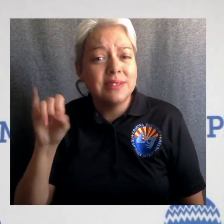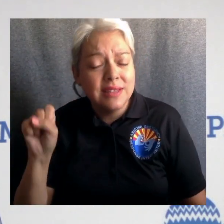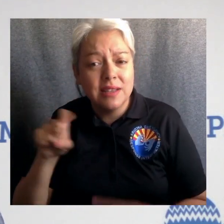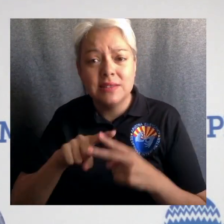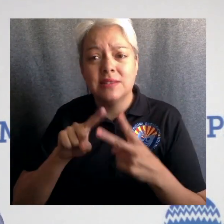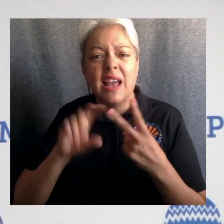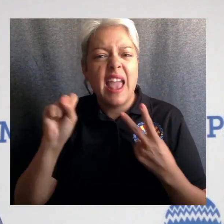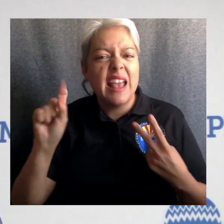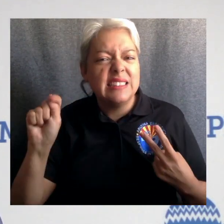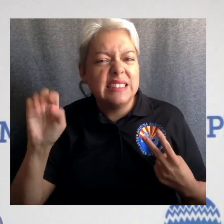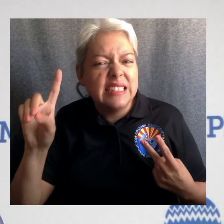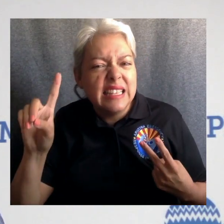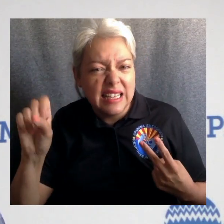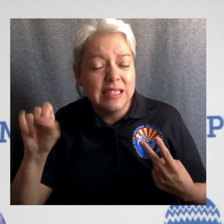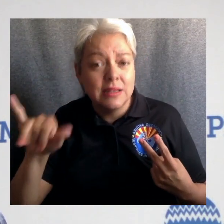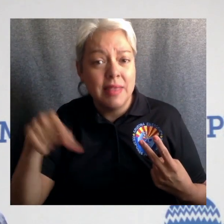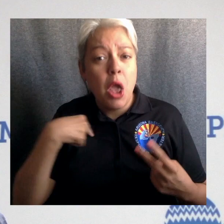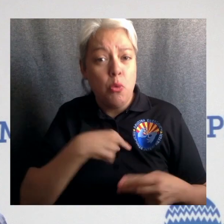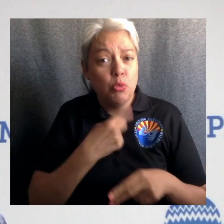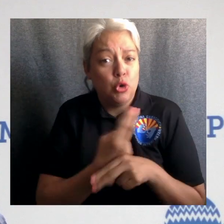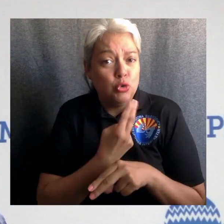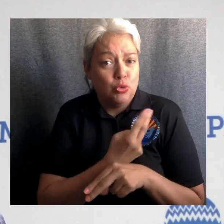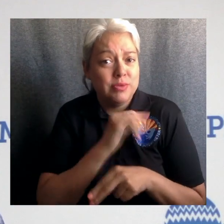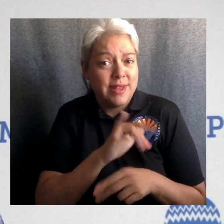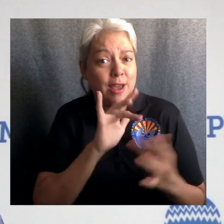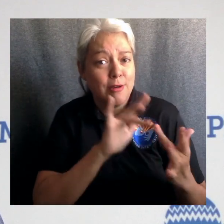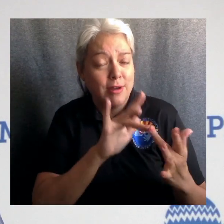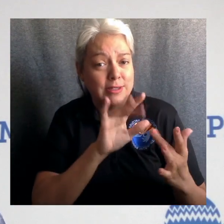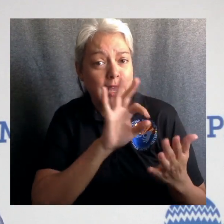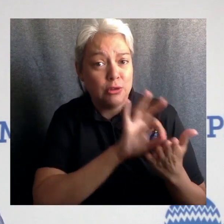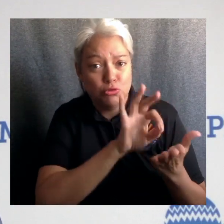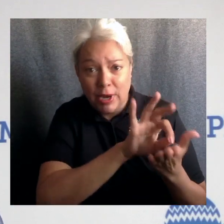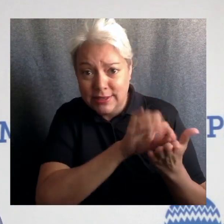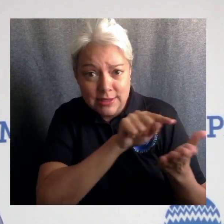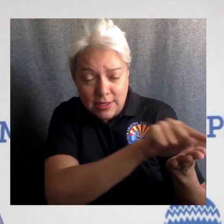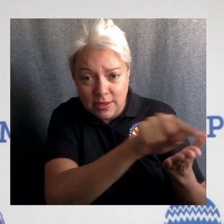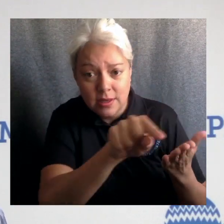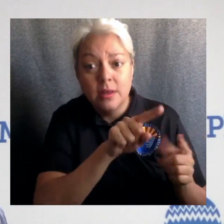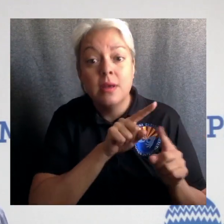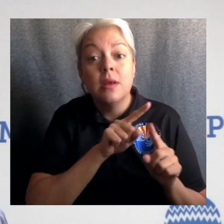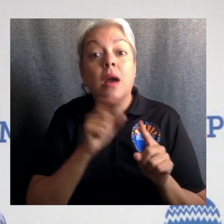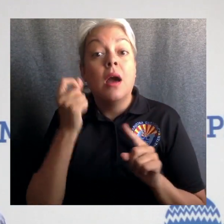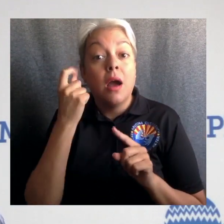We tried to handle this the same way we do other diseases for which we don’t have that ability, like the flu.